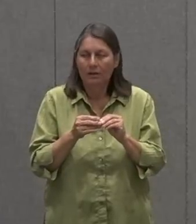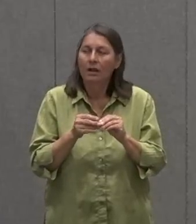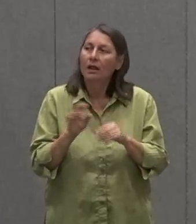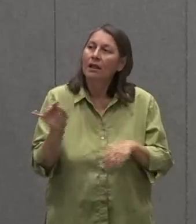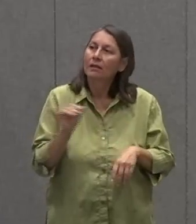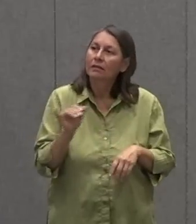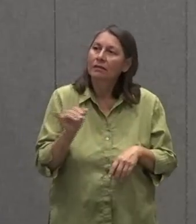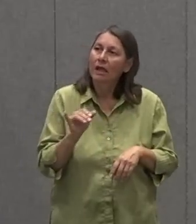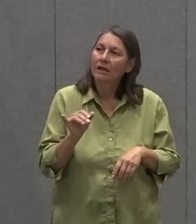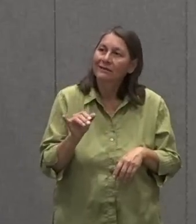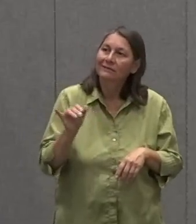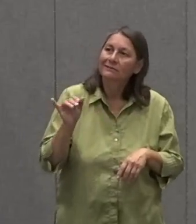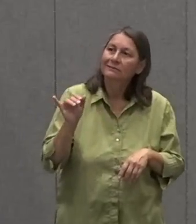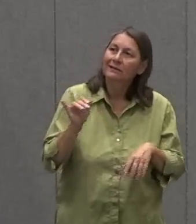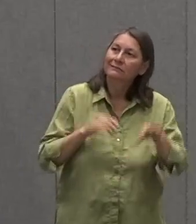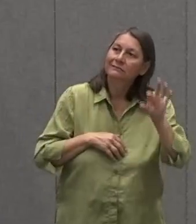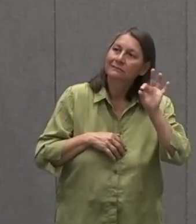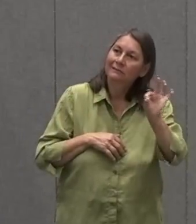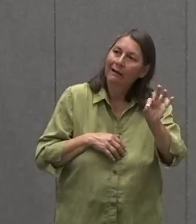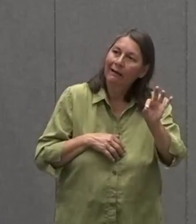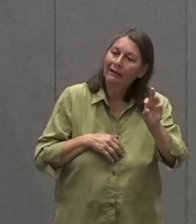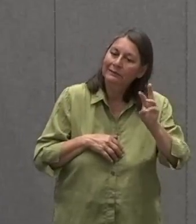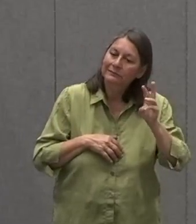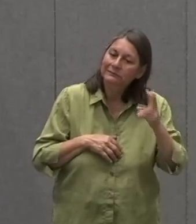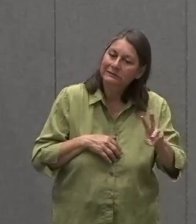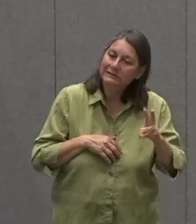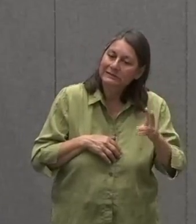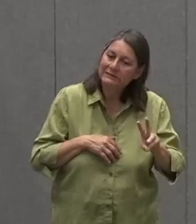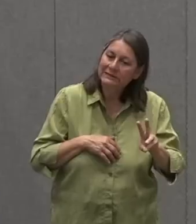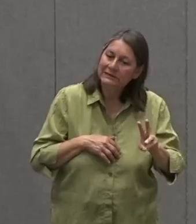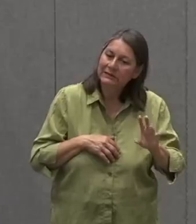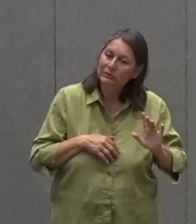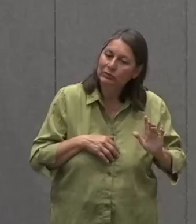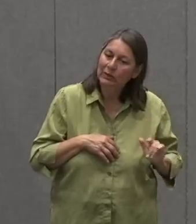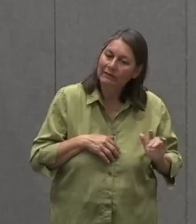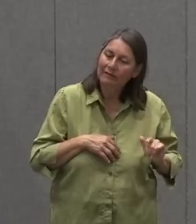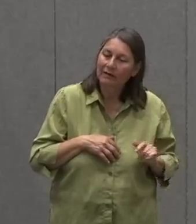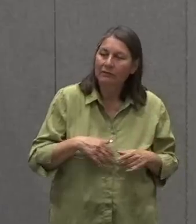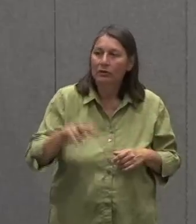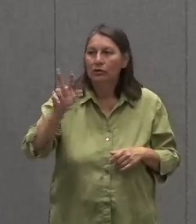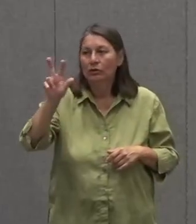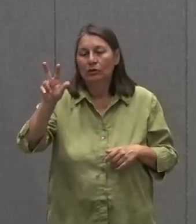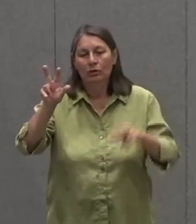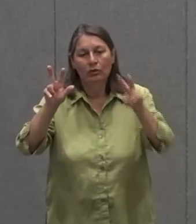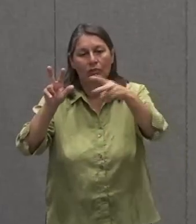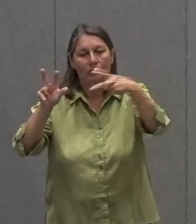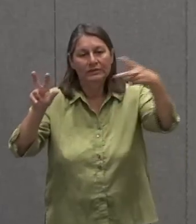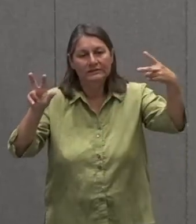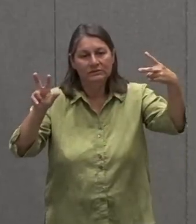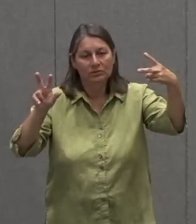Three squared, four squared, five squared. So keep those in mind,